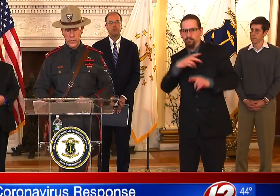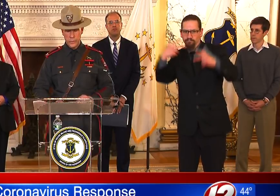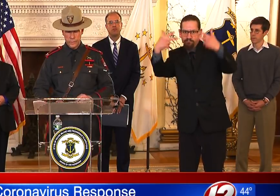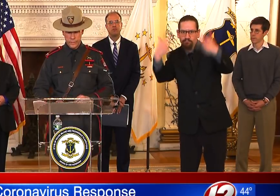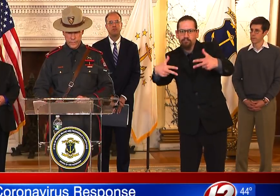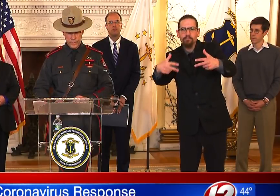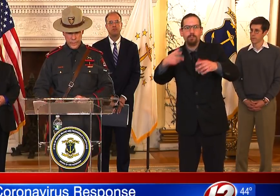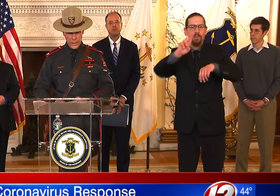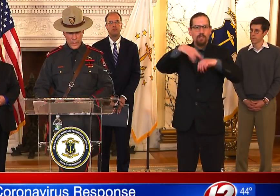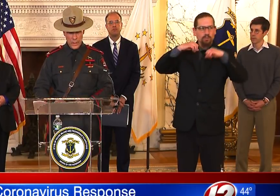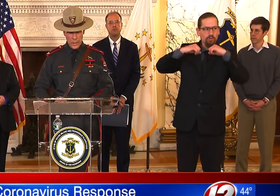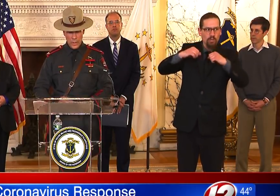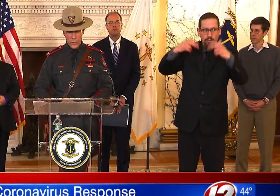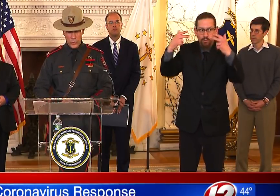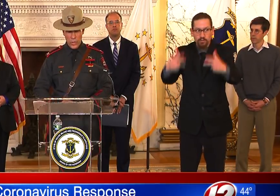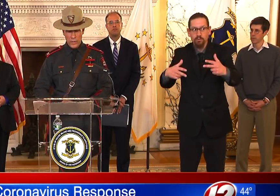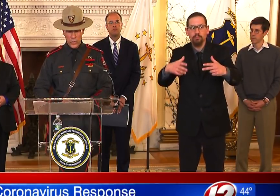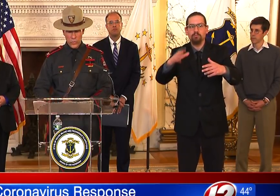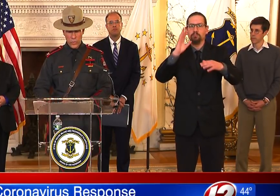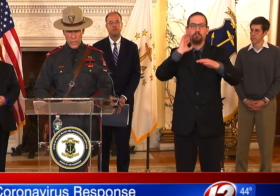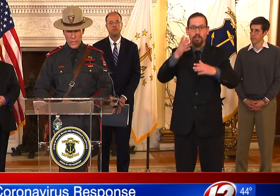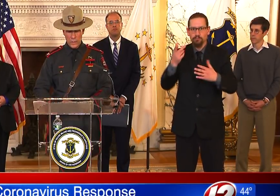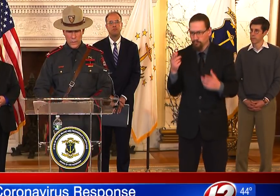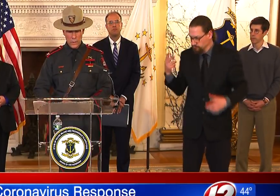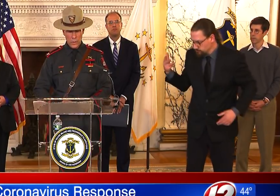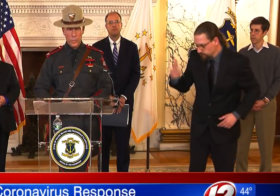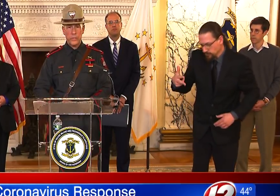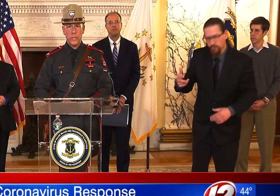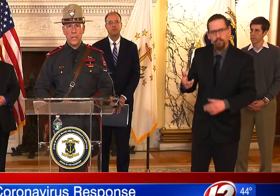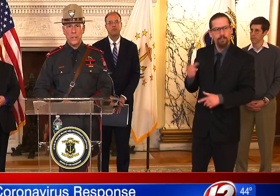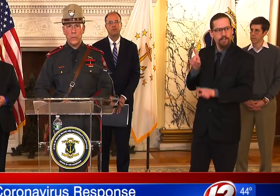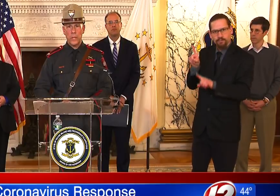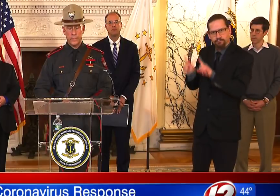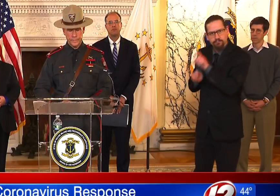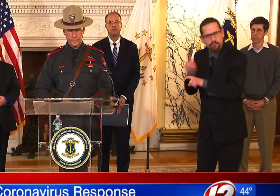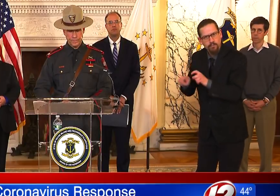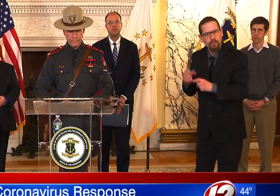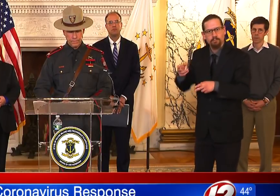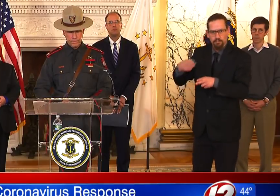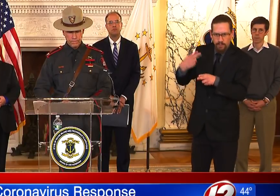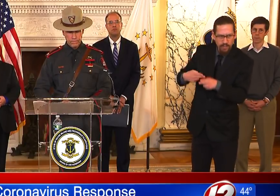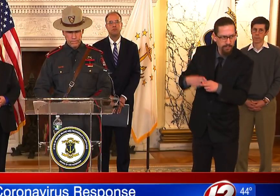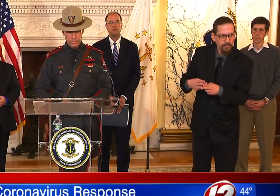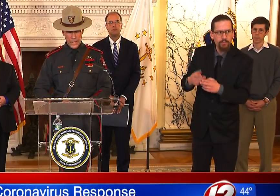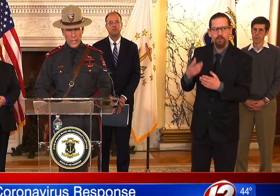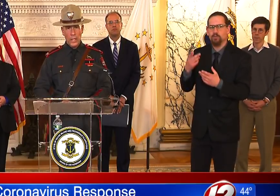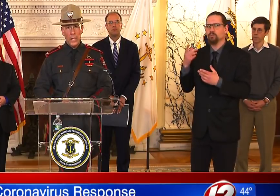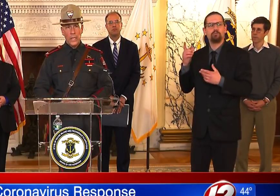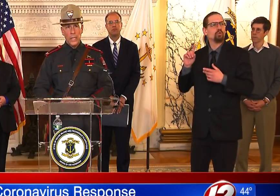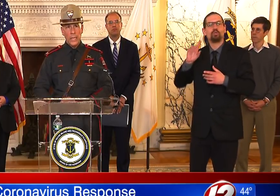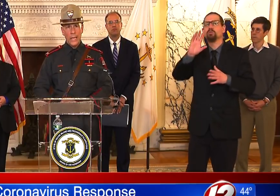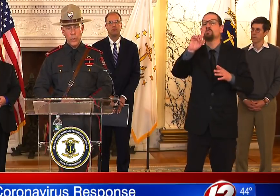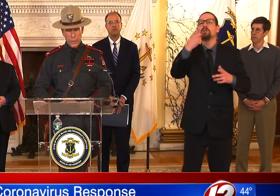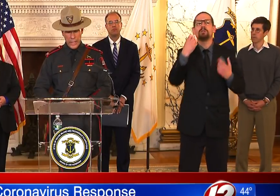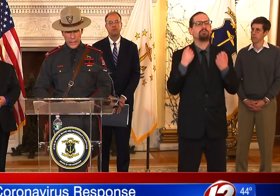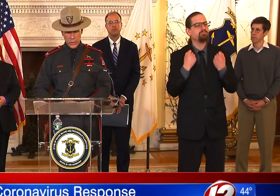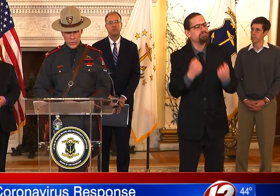RICHMOND. EACH DRIVER WILL BE GREETED BY A MEMBER OF THE NATIONAL GUARD AND BE ASKED TO PROVIDE A DESTINATION.